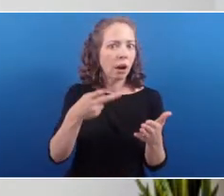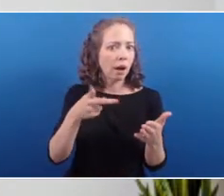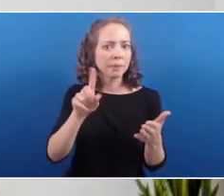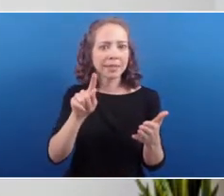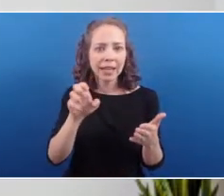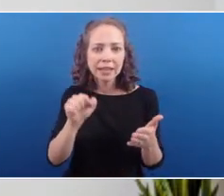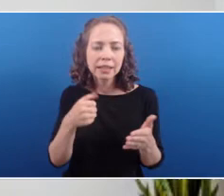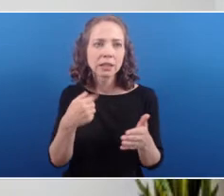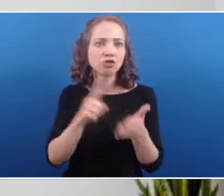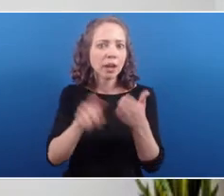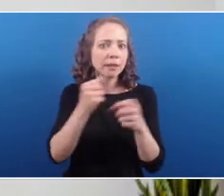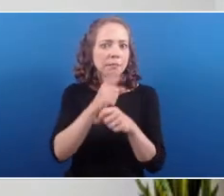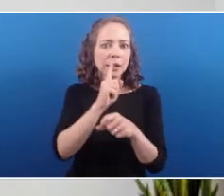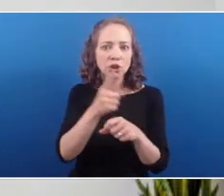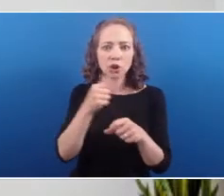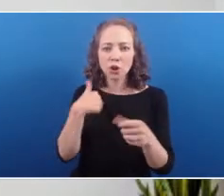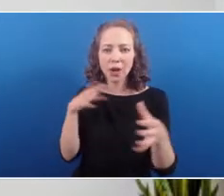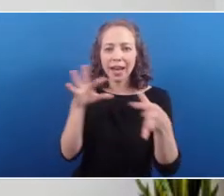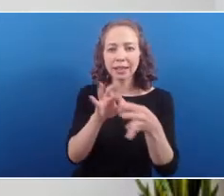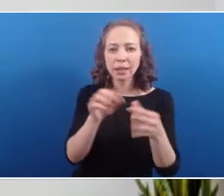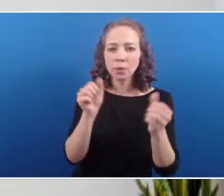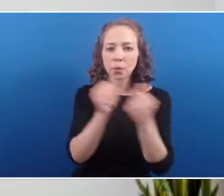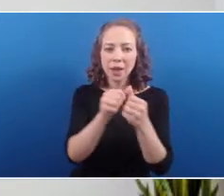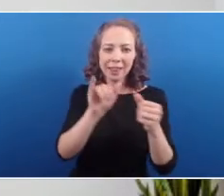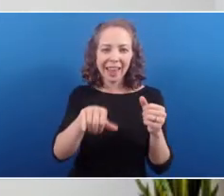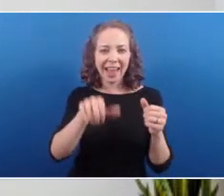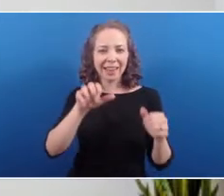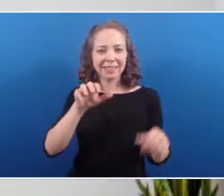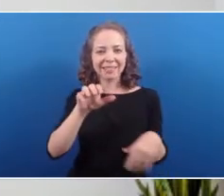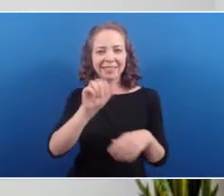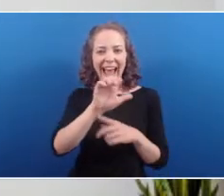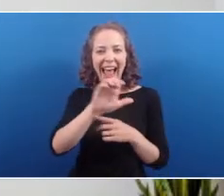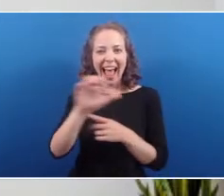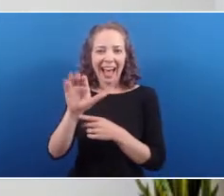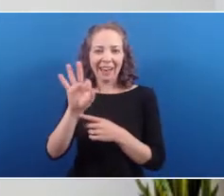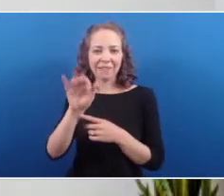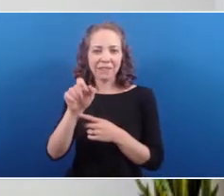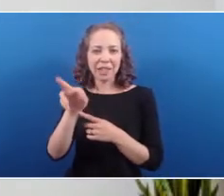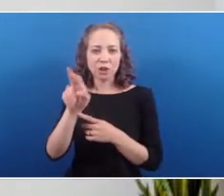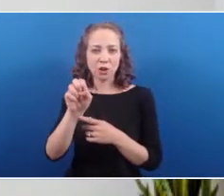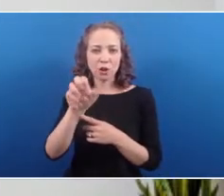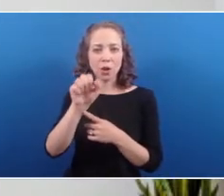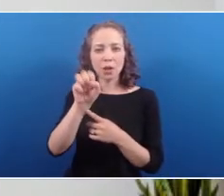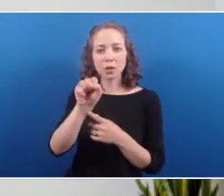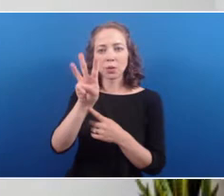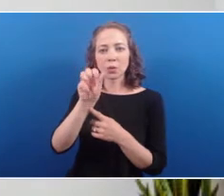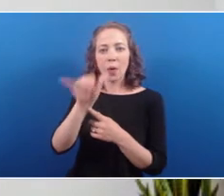in touch with that sway, again. The Accfeature sway. See what’s available. We give versions, actually.